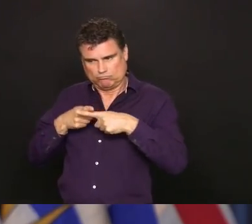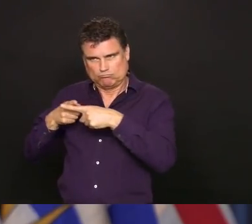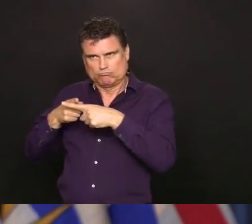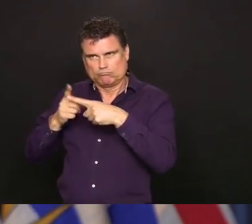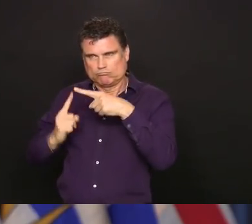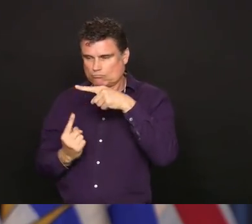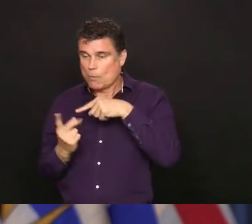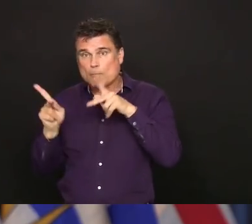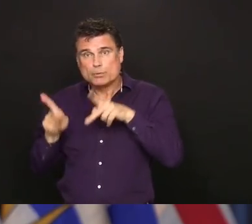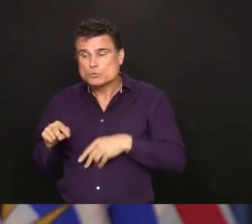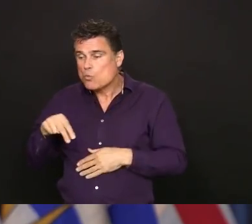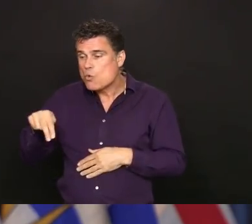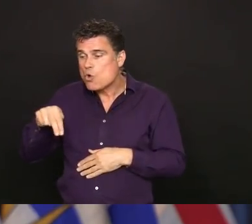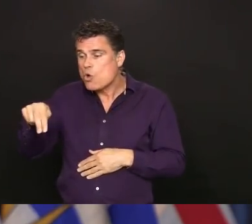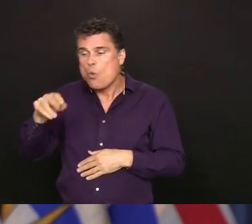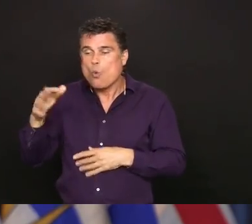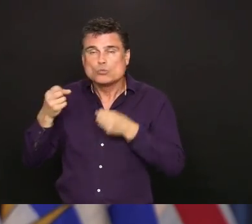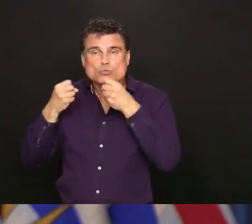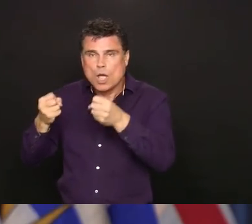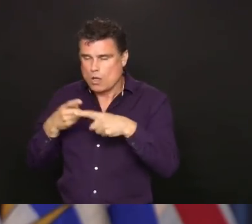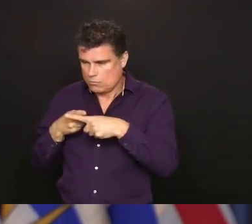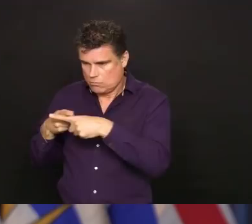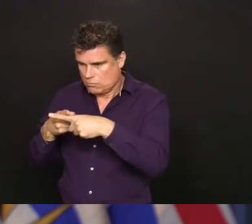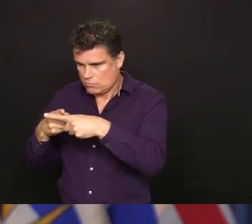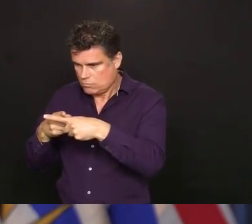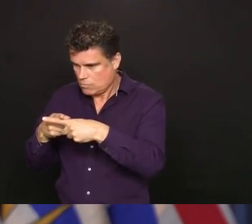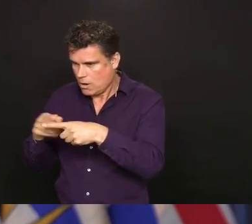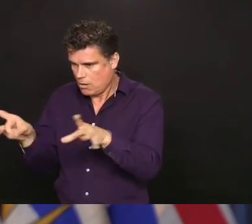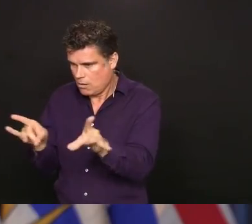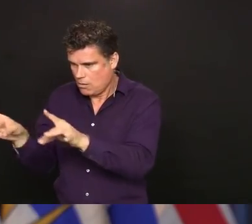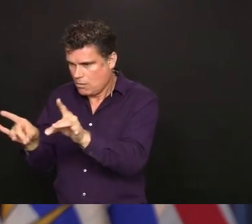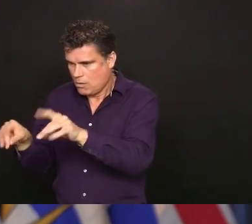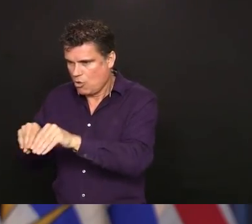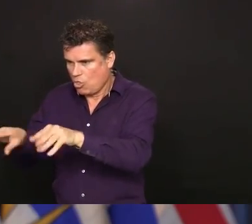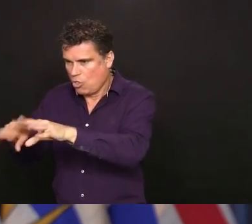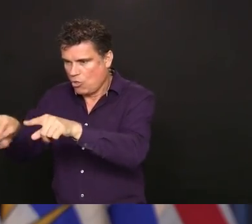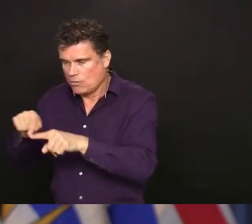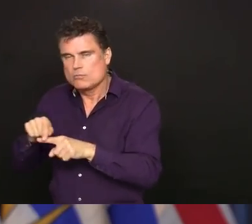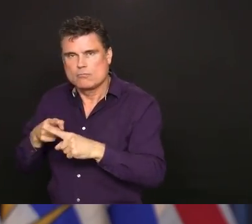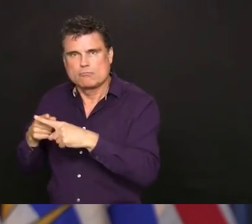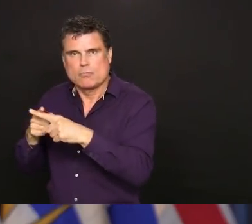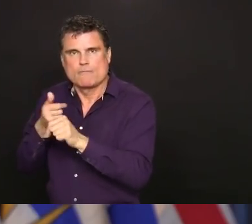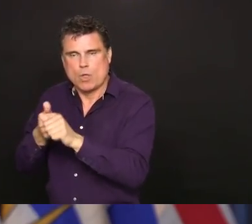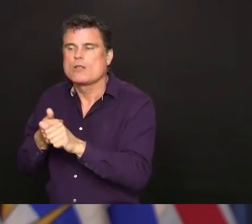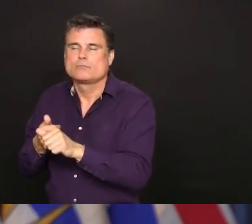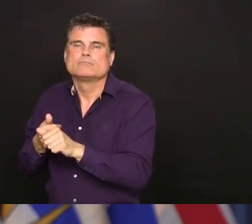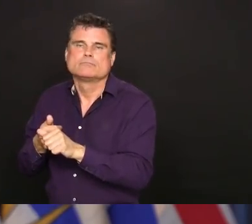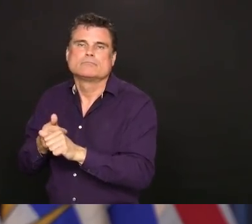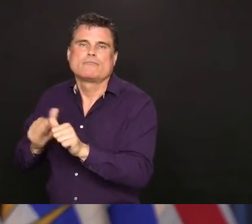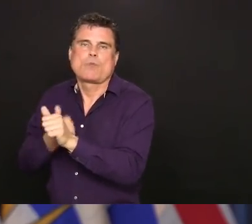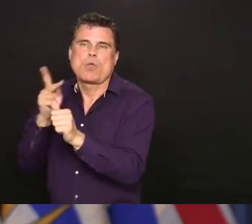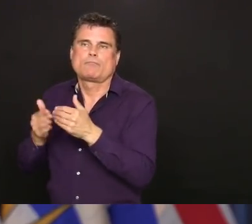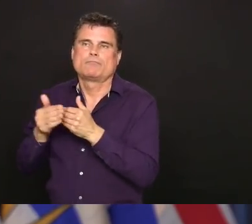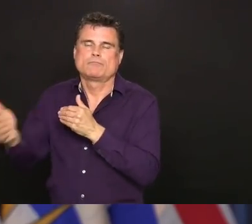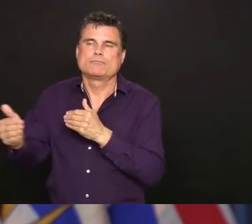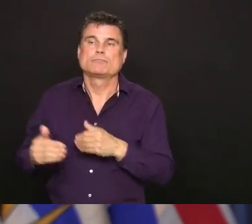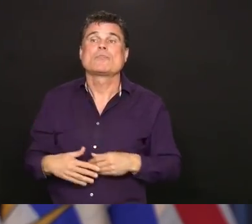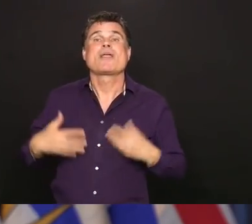that we need to sort through, and the federal government, the public health agency Public Health Agency of Canada has done quite a